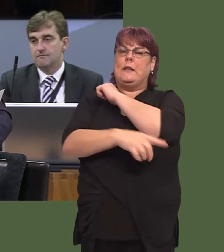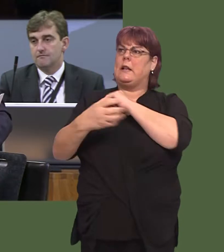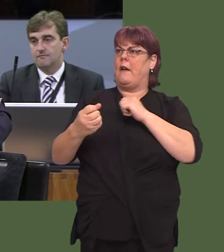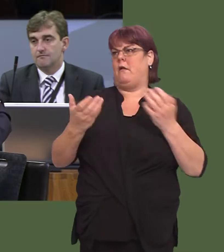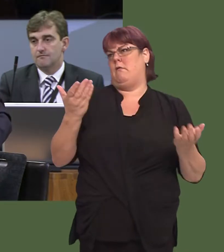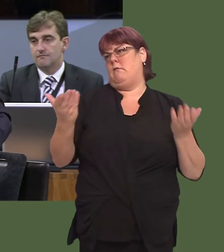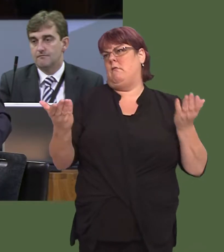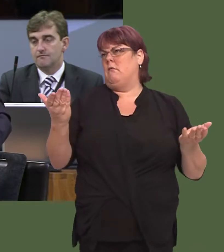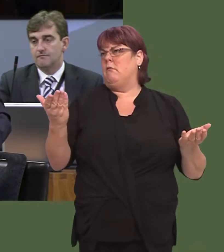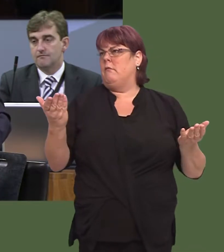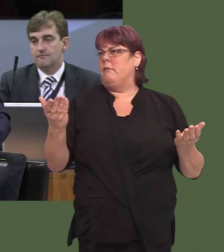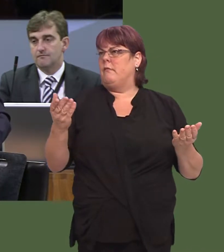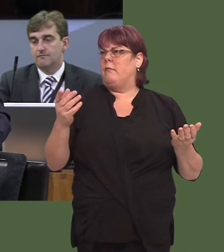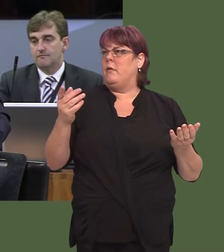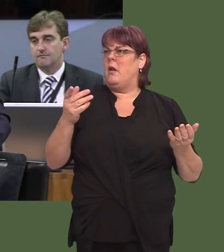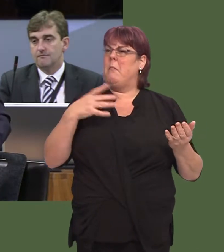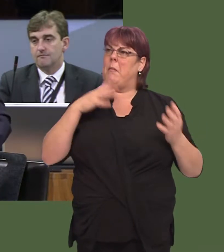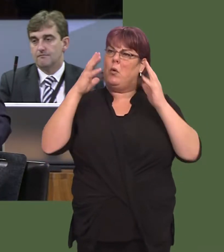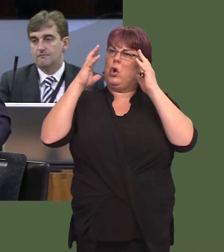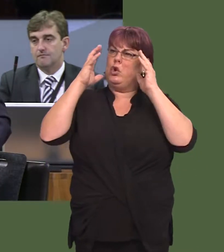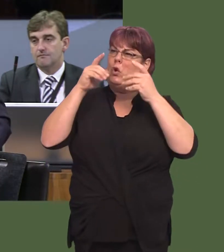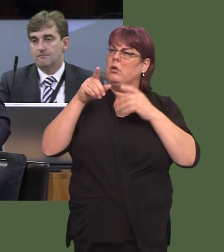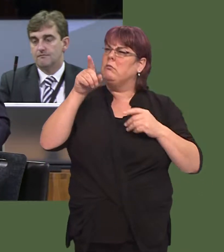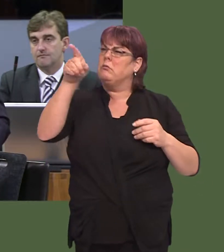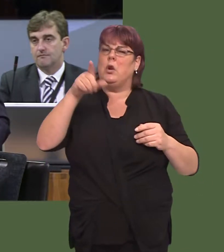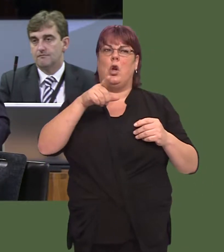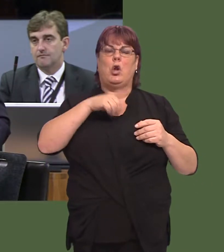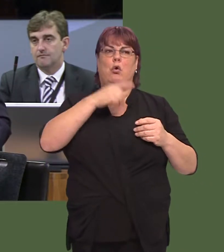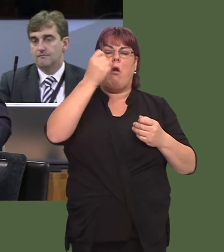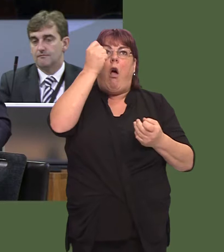Perhaps itís a cause for concern that youíre so disconnected from what is actually happening on the ground.